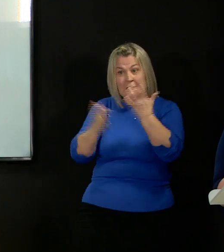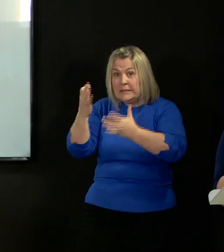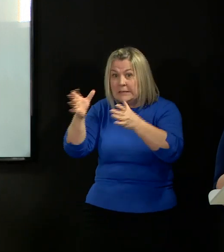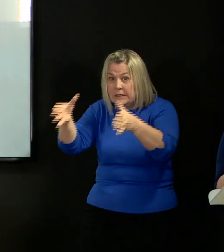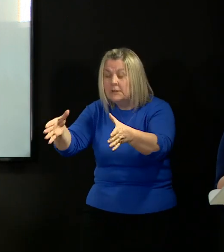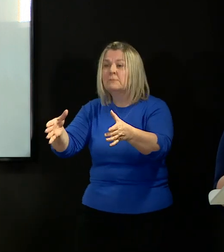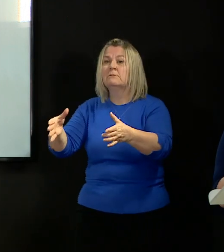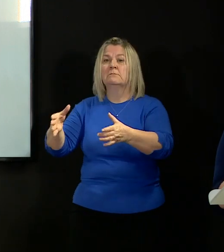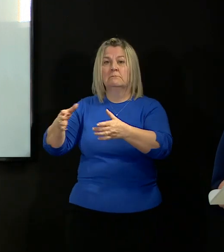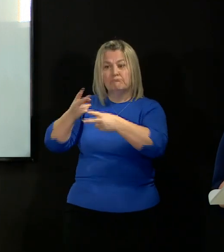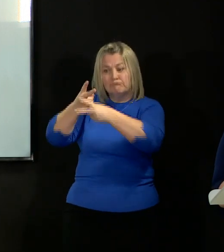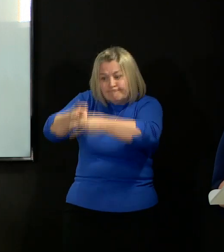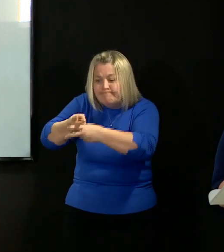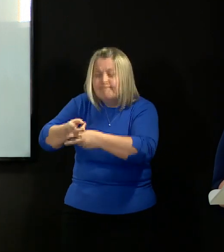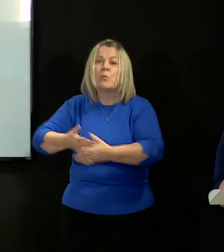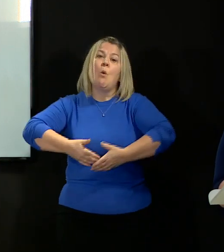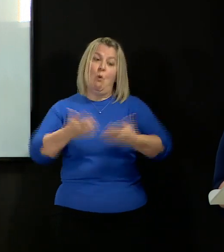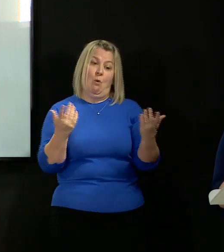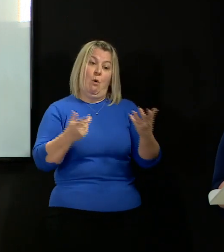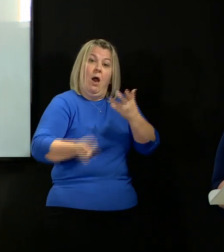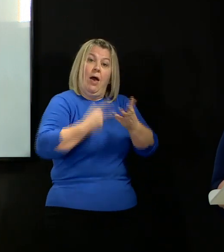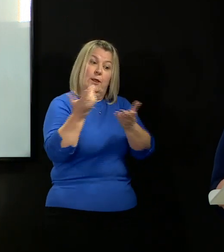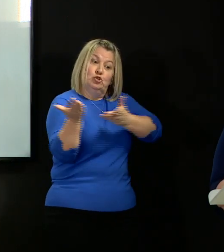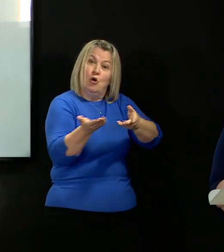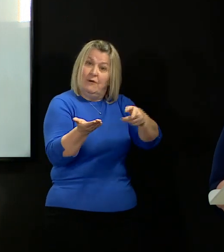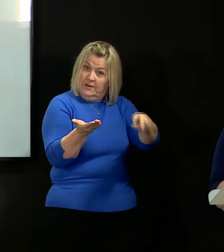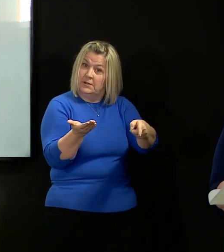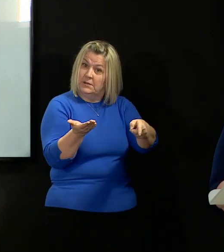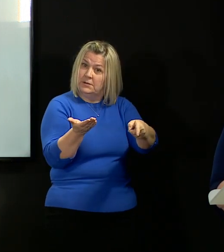services that we're still open for we still want to encourage people to come